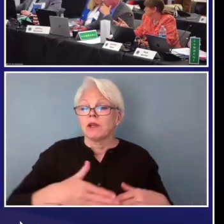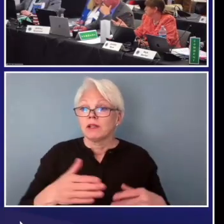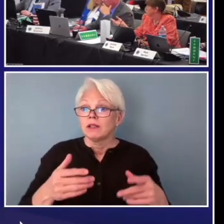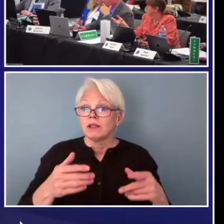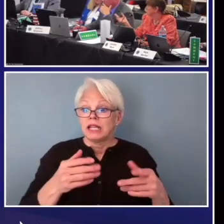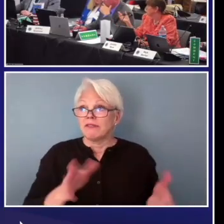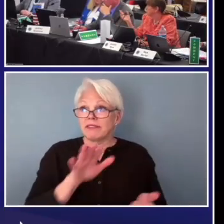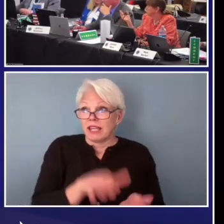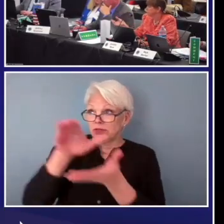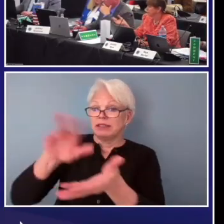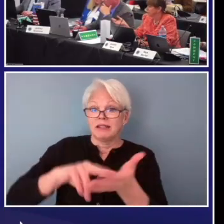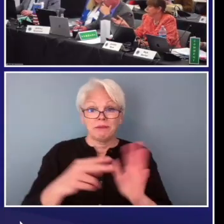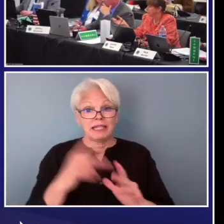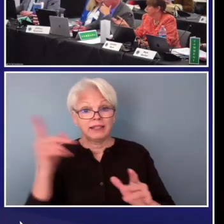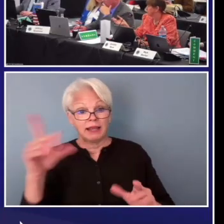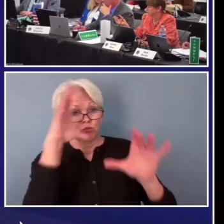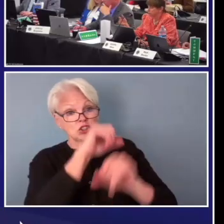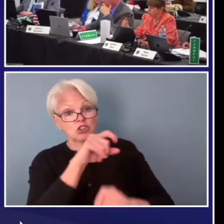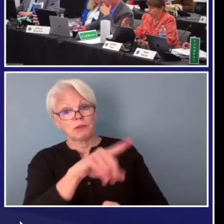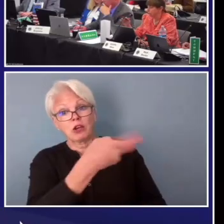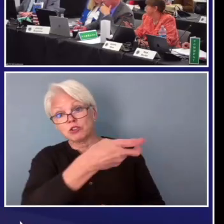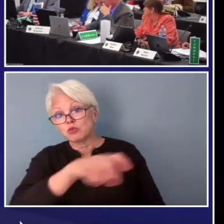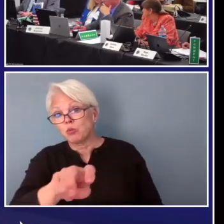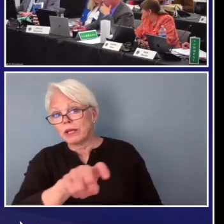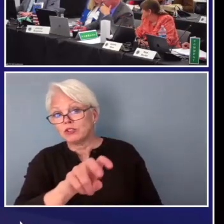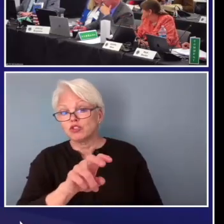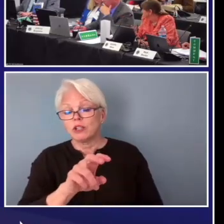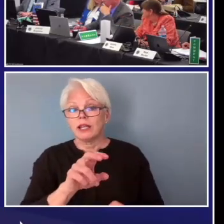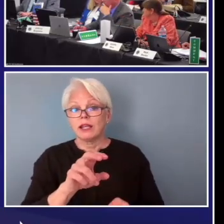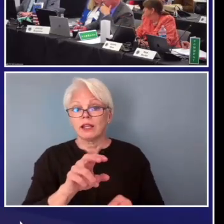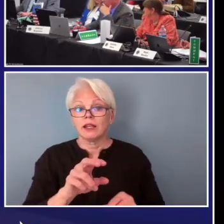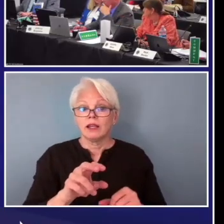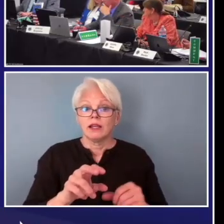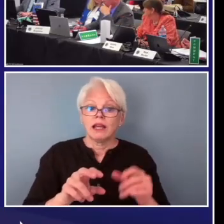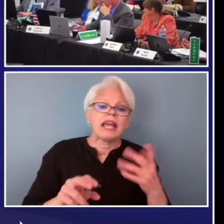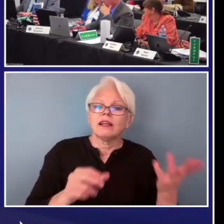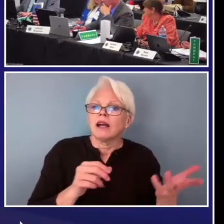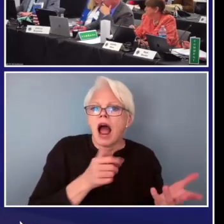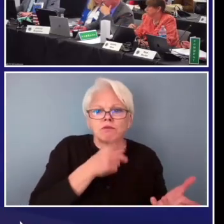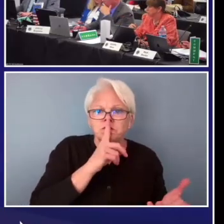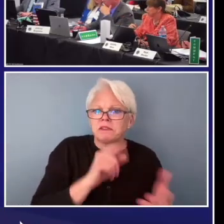are you saying, and I know you don't, I'm not suggesting necessarily you have a time frame, but it